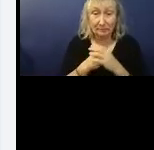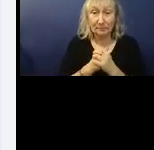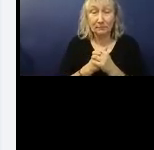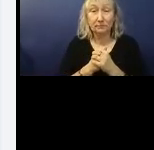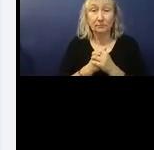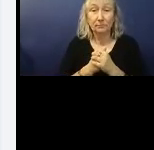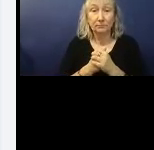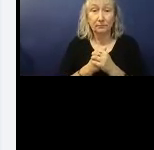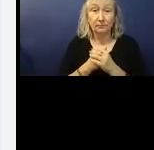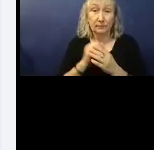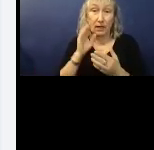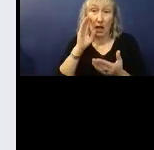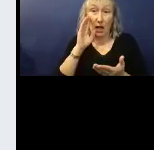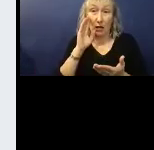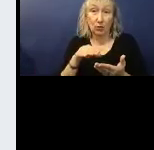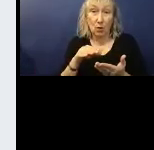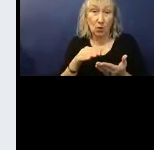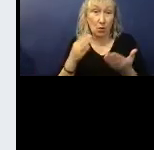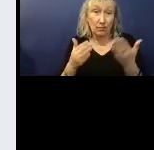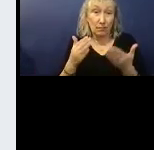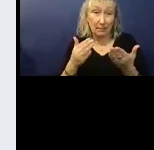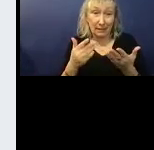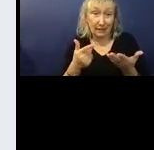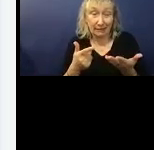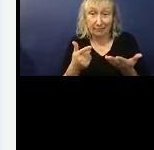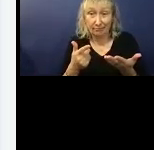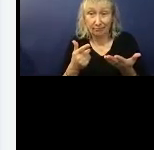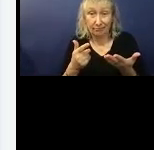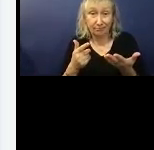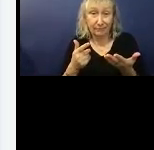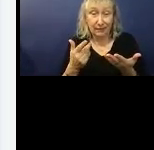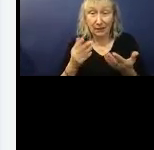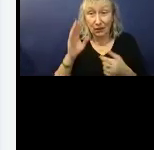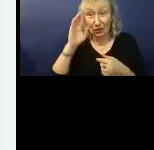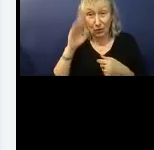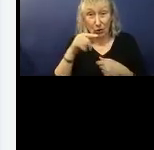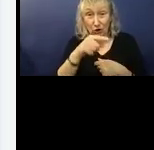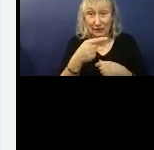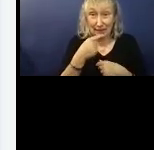maybe I can even just couch it in how you've identified LTCO, you know,